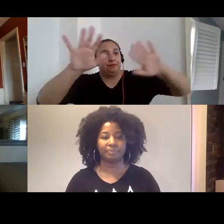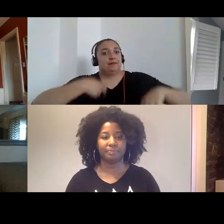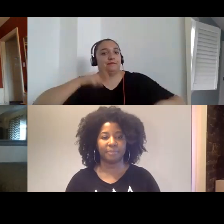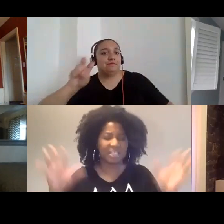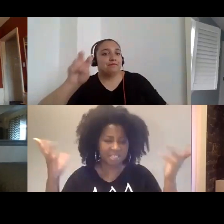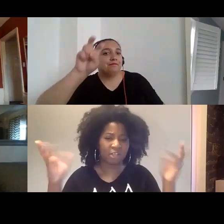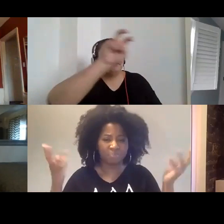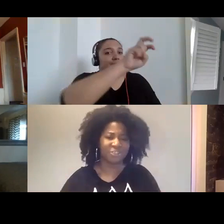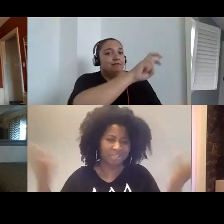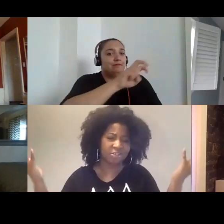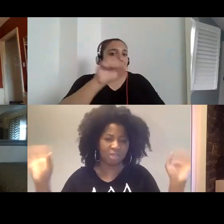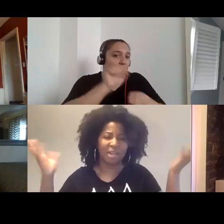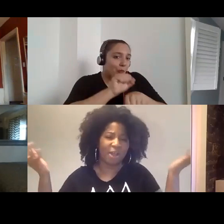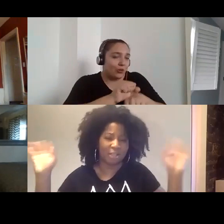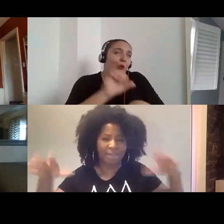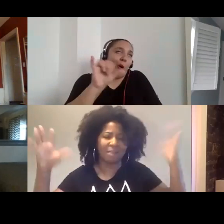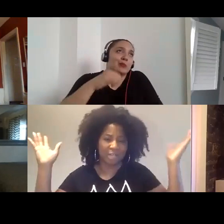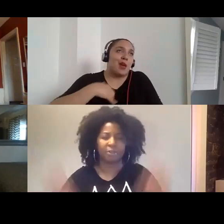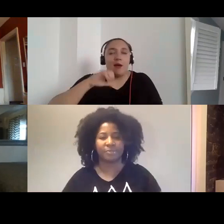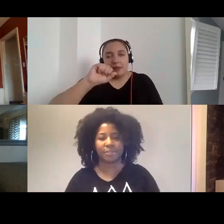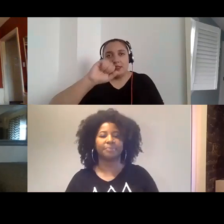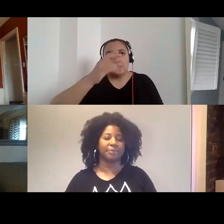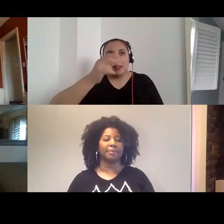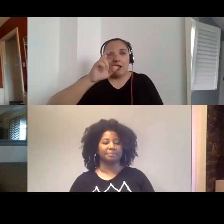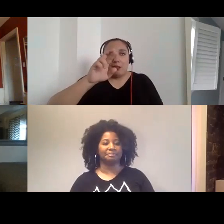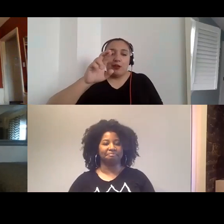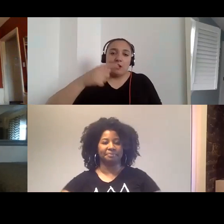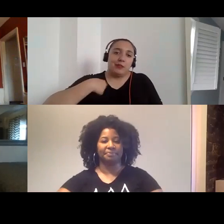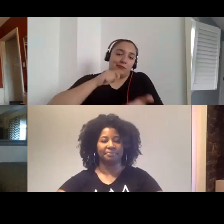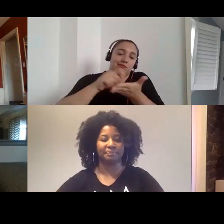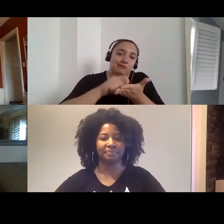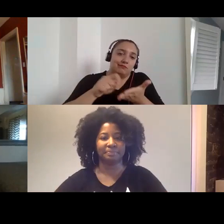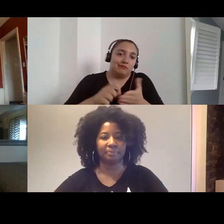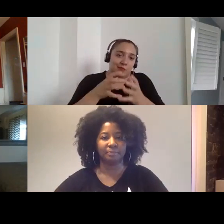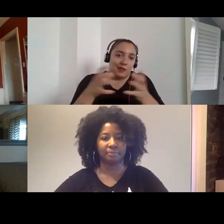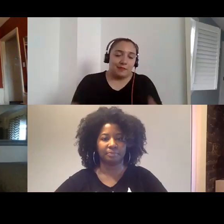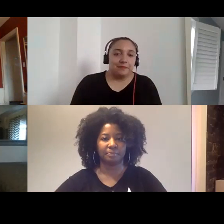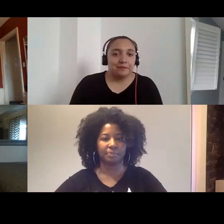Nice. And a scholar. I should say that too. I write a lot. Thank you.